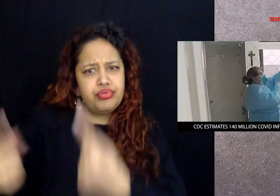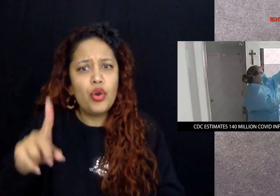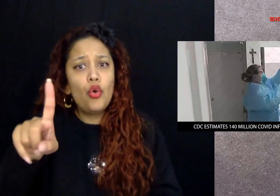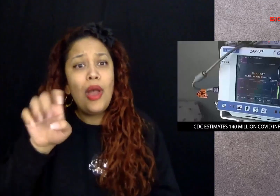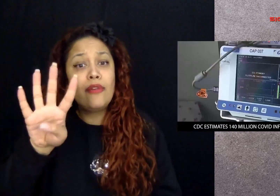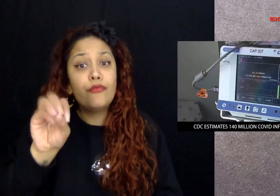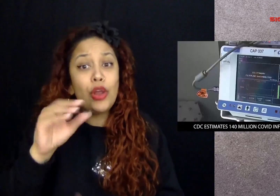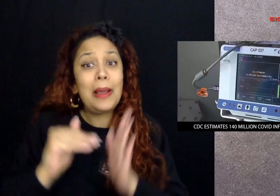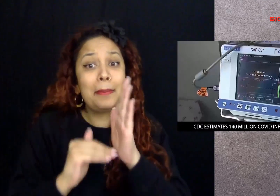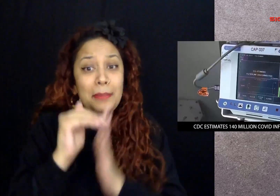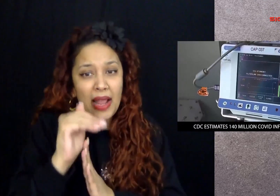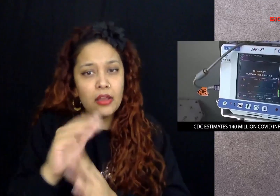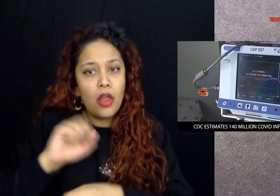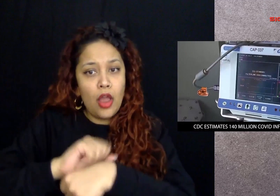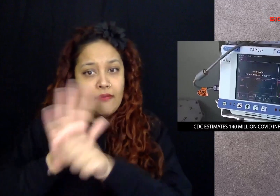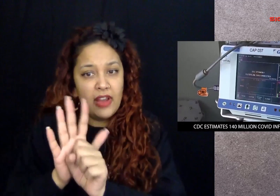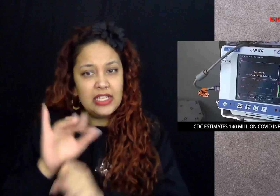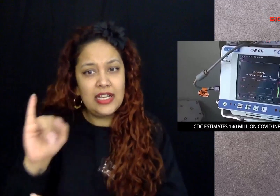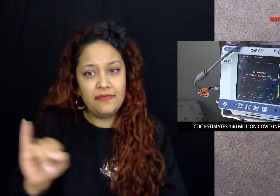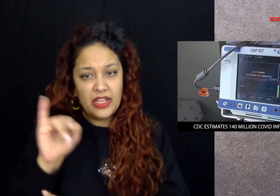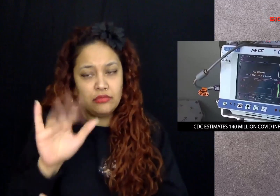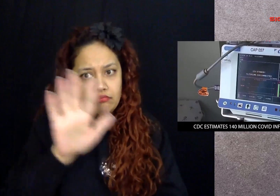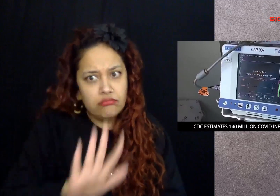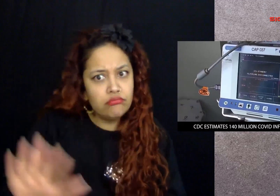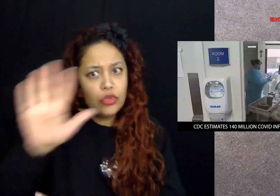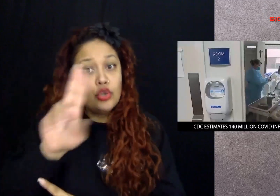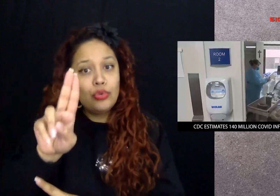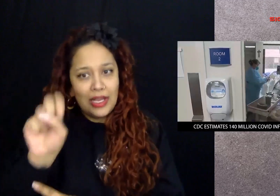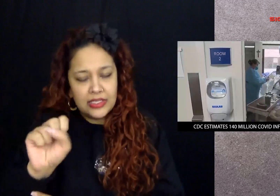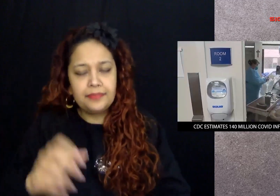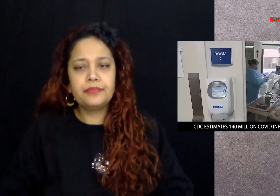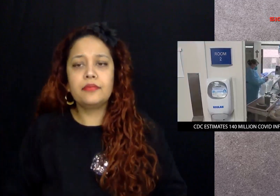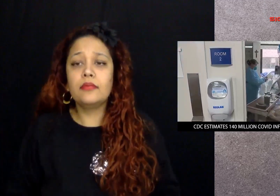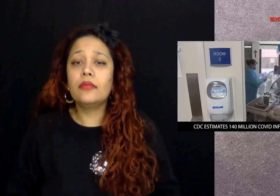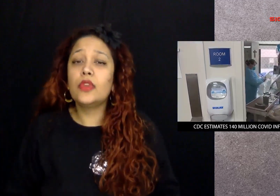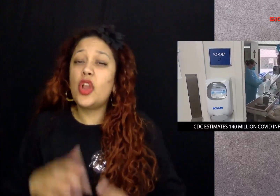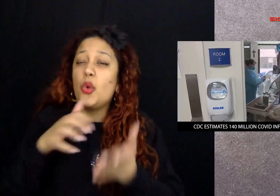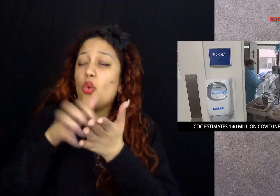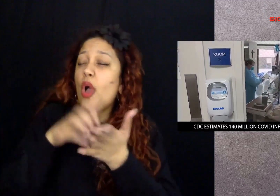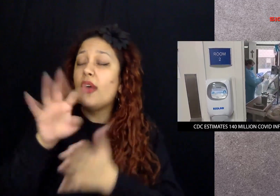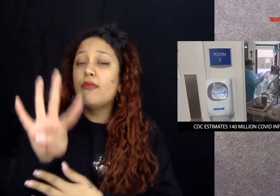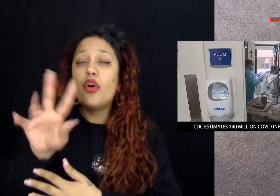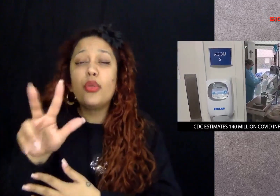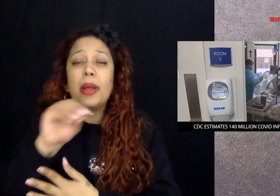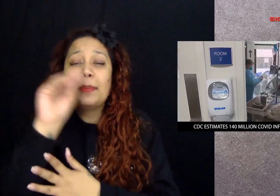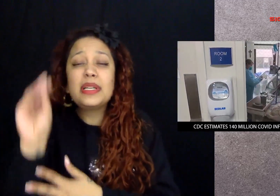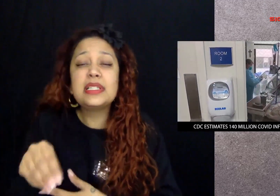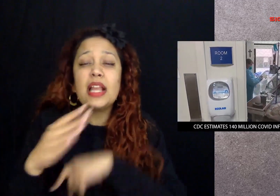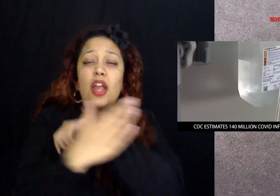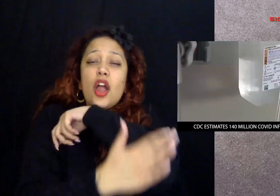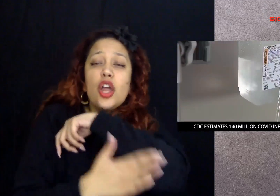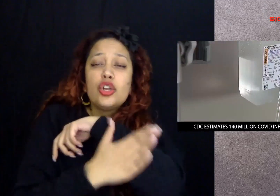the US Centers for Disease Control and Prevention estimates there has been 140 million Covid 19